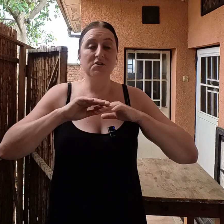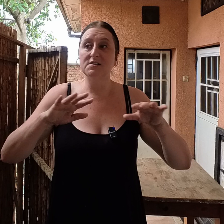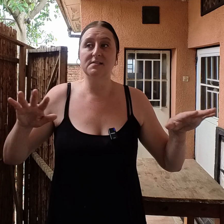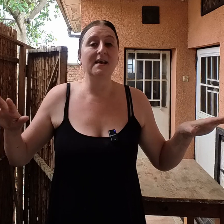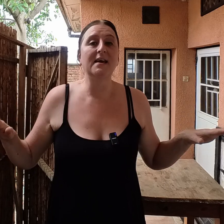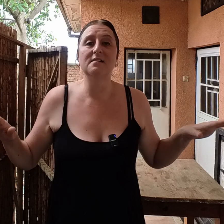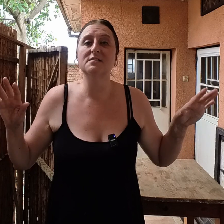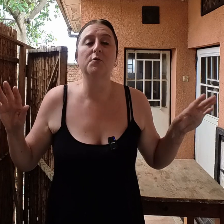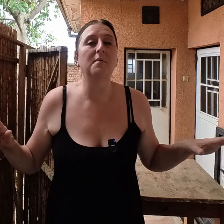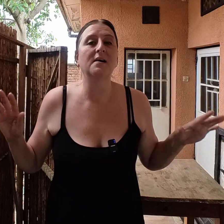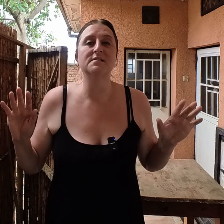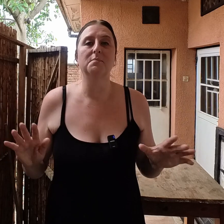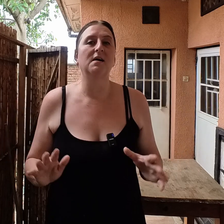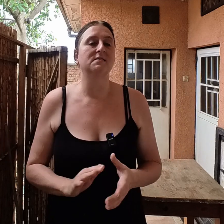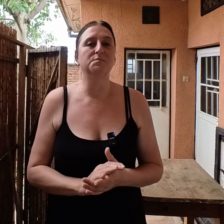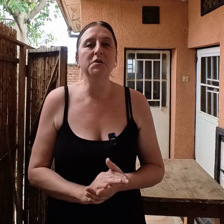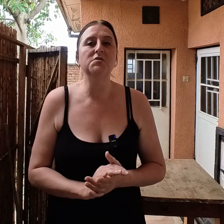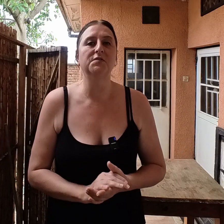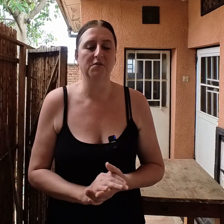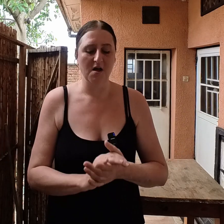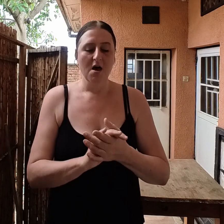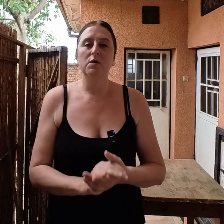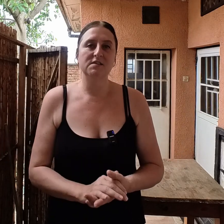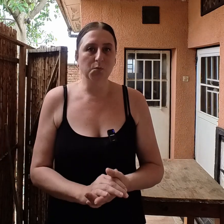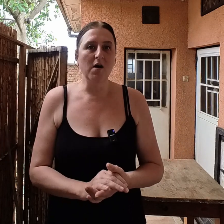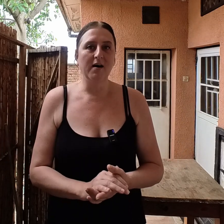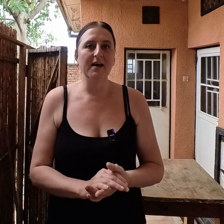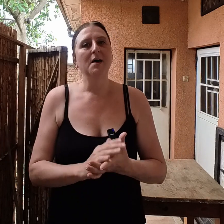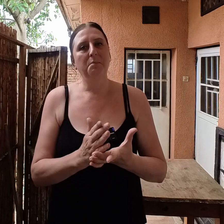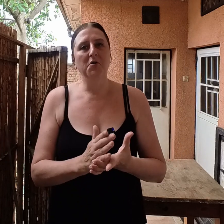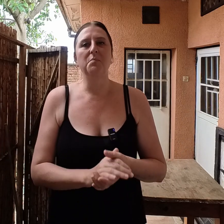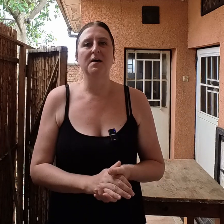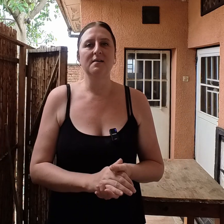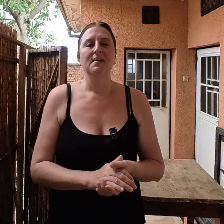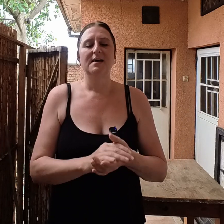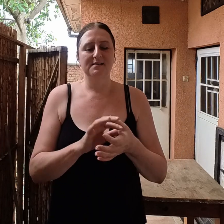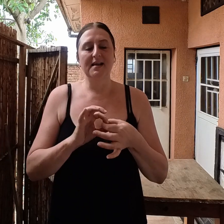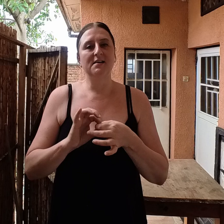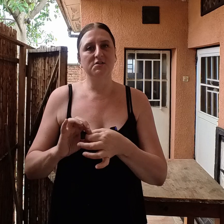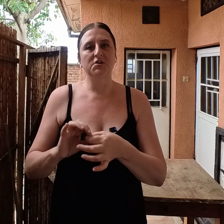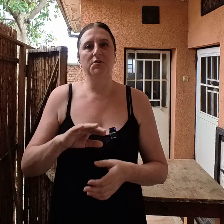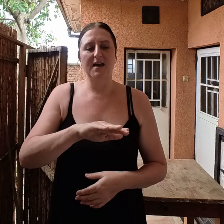can just see hills for miles and miles. It's beautiful. Which is why Byumba is linked to the